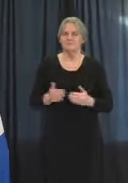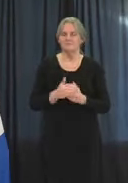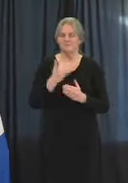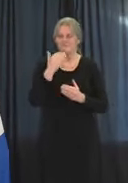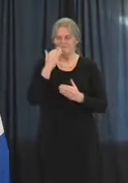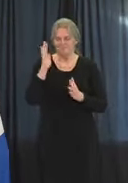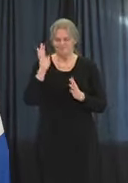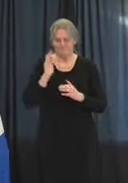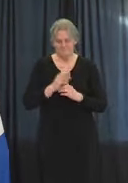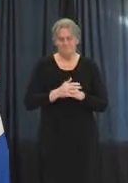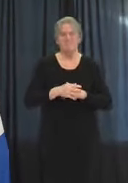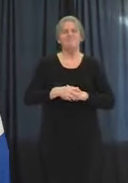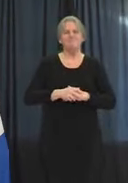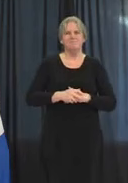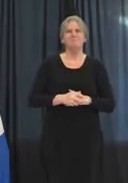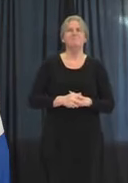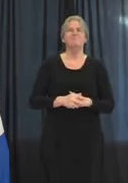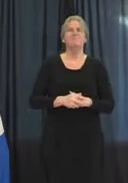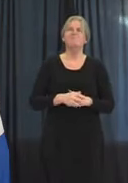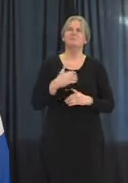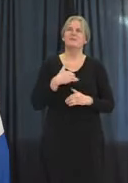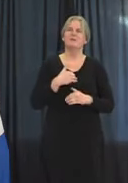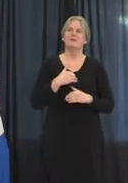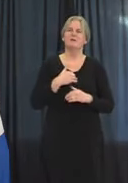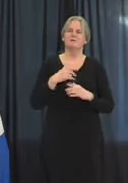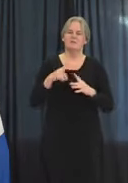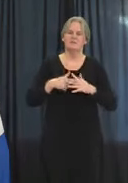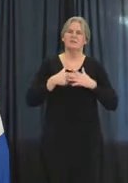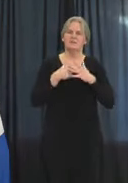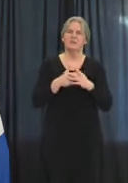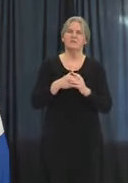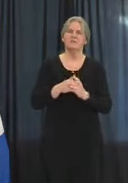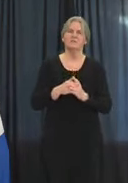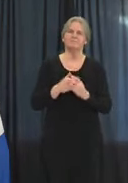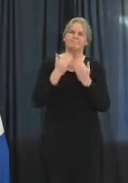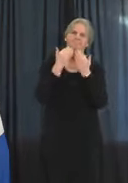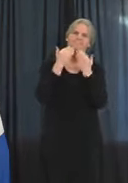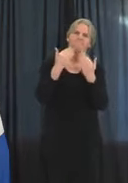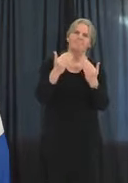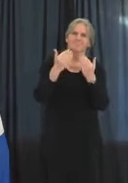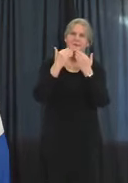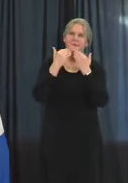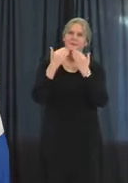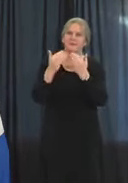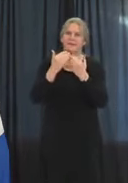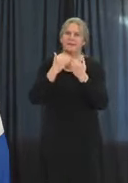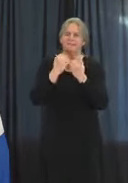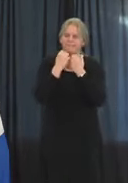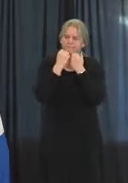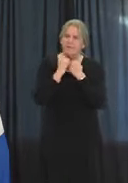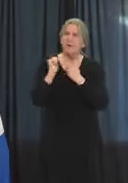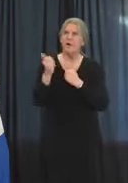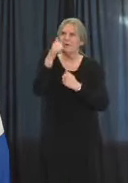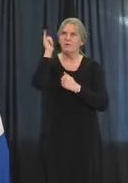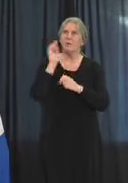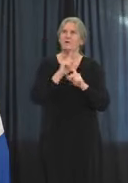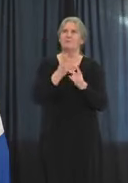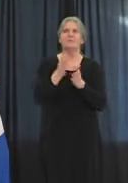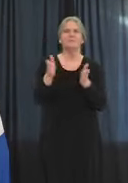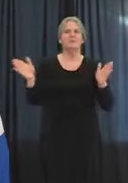[ Speaking French ] I want to open with some words of gratitude. I'm grateful to all Yukoners and